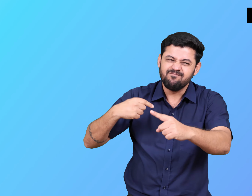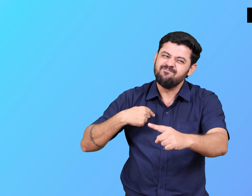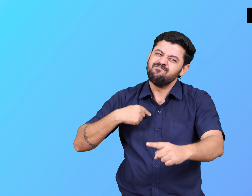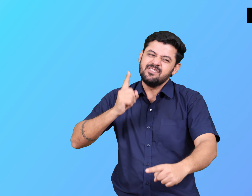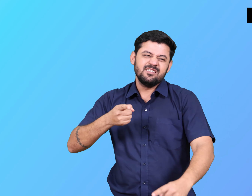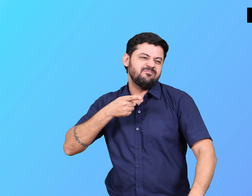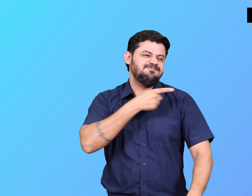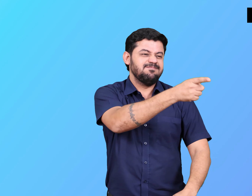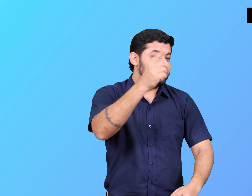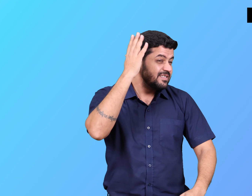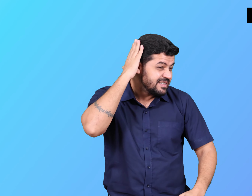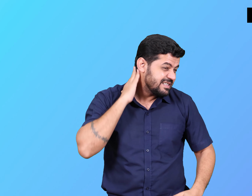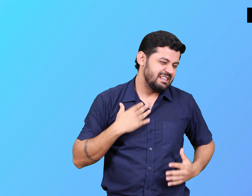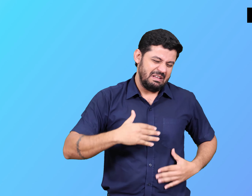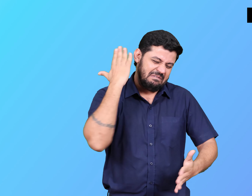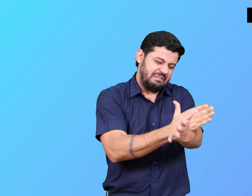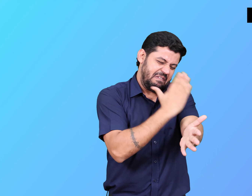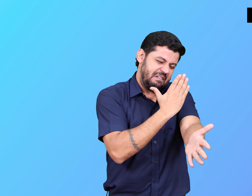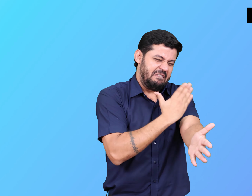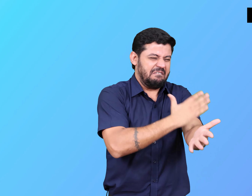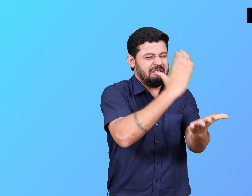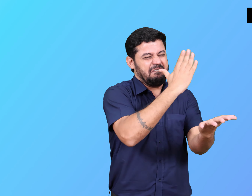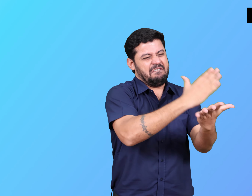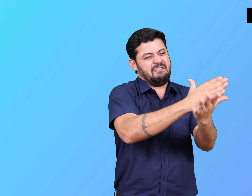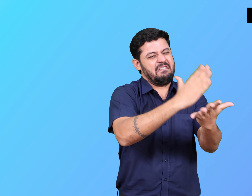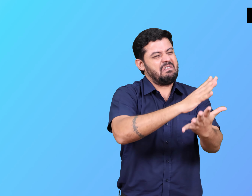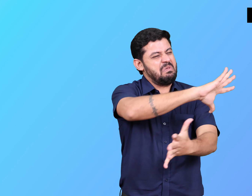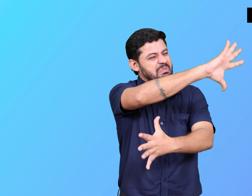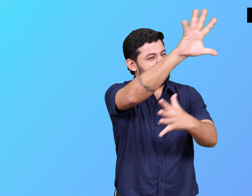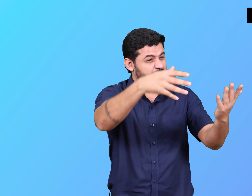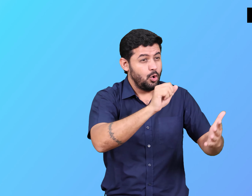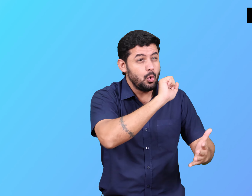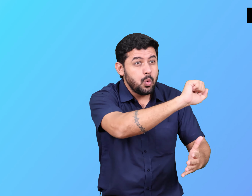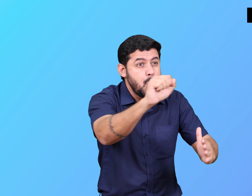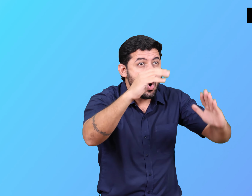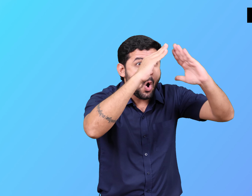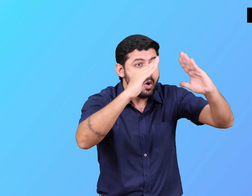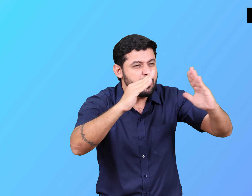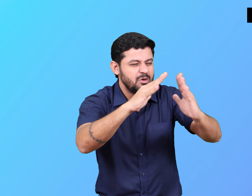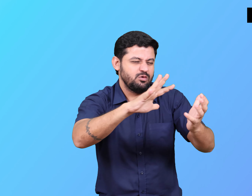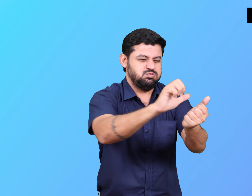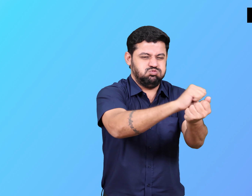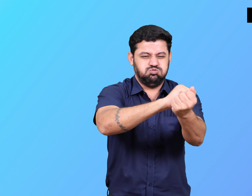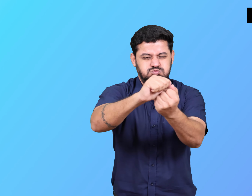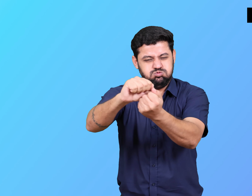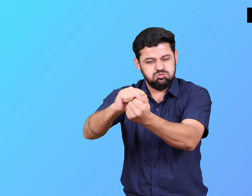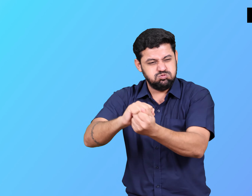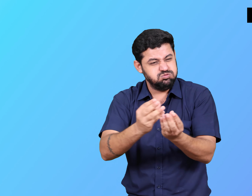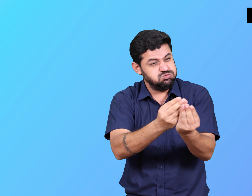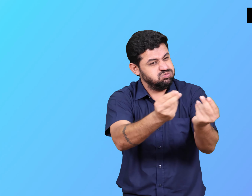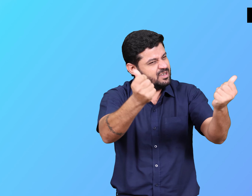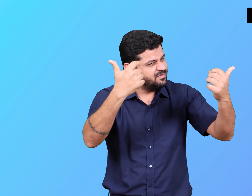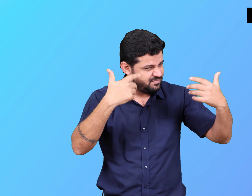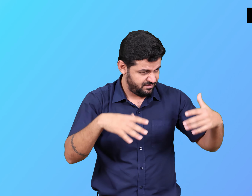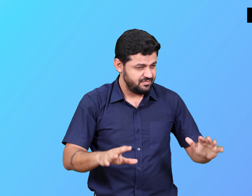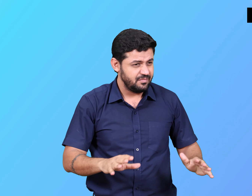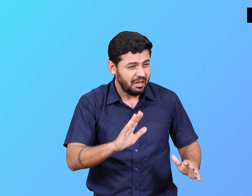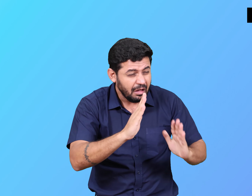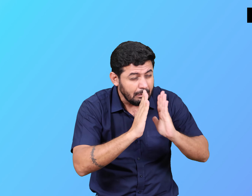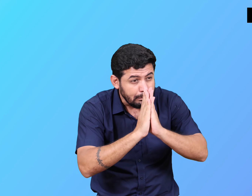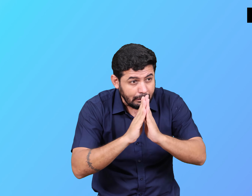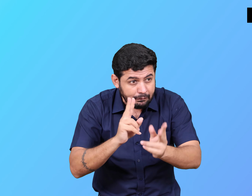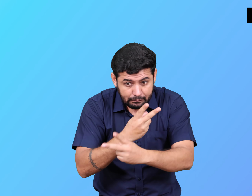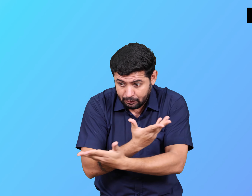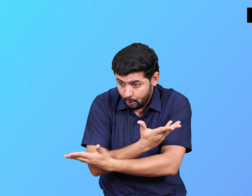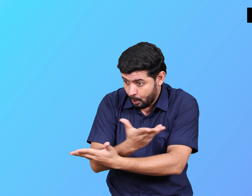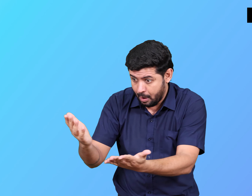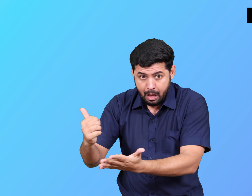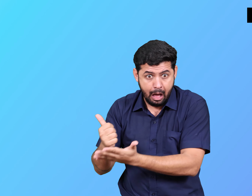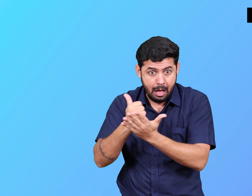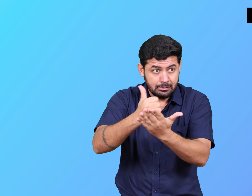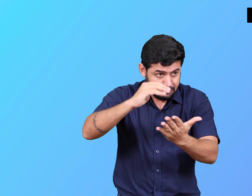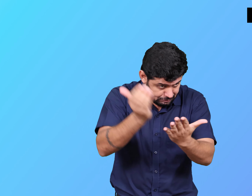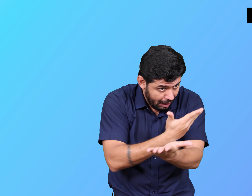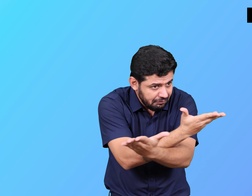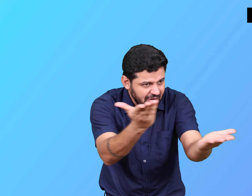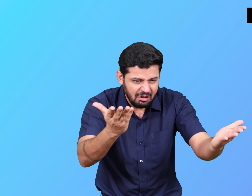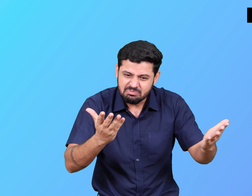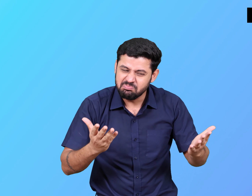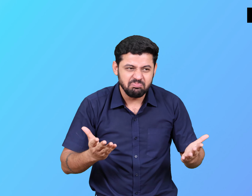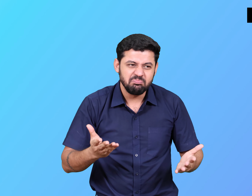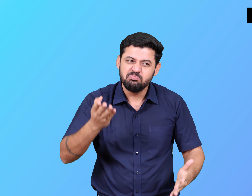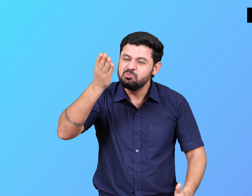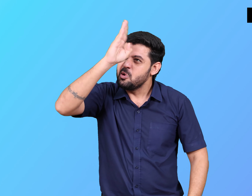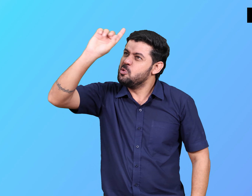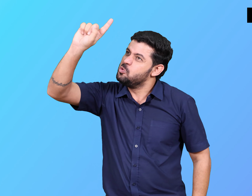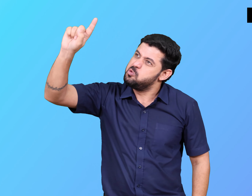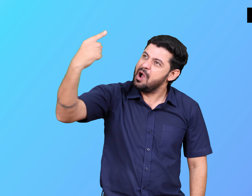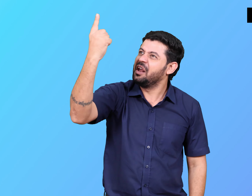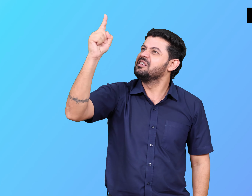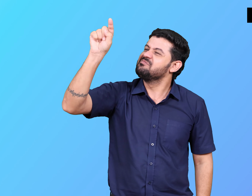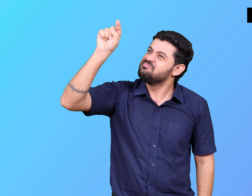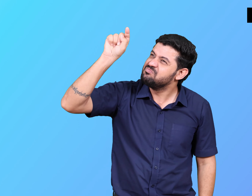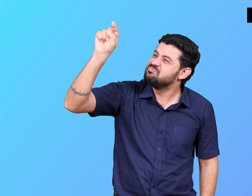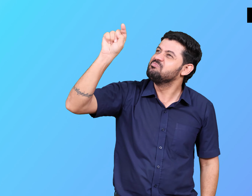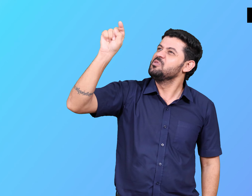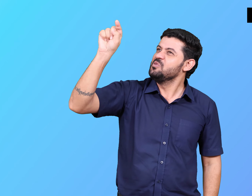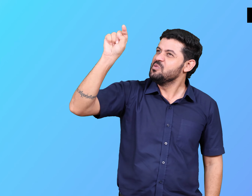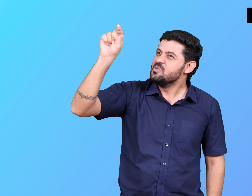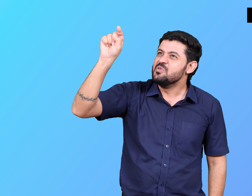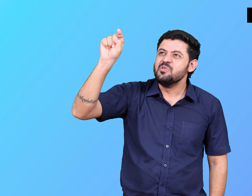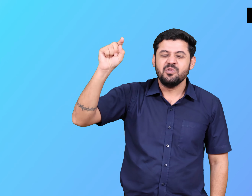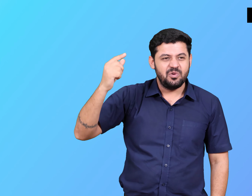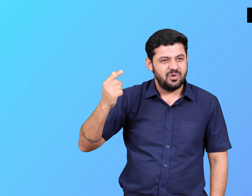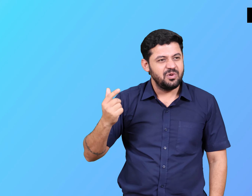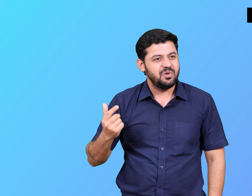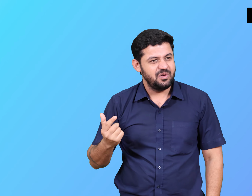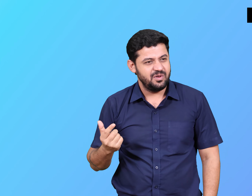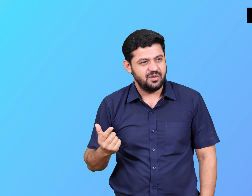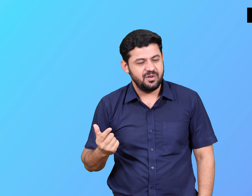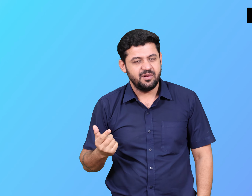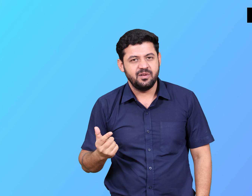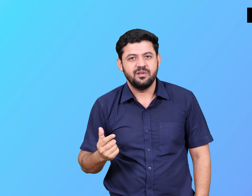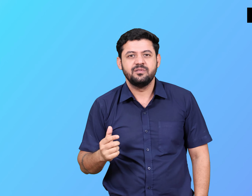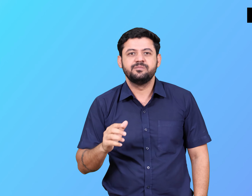And that person’s house will be smashed until it is a pile of dust and ashes. No other god can save his people like this.”